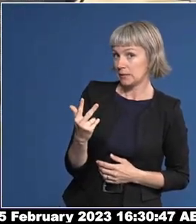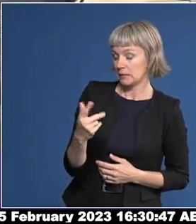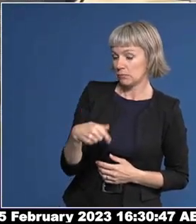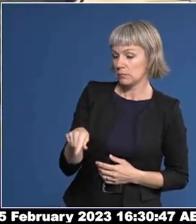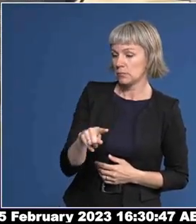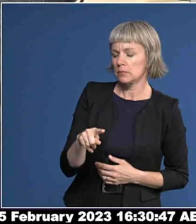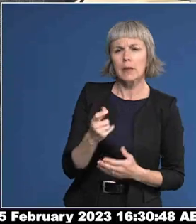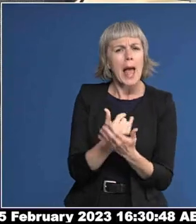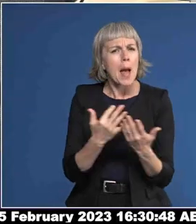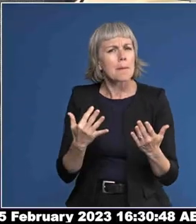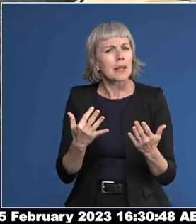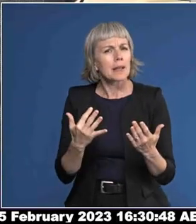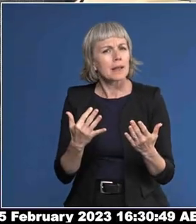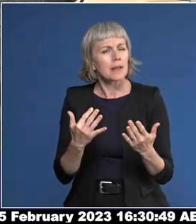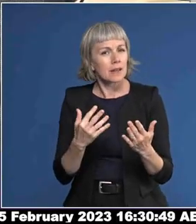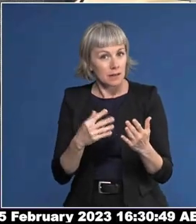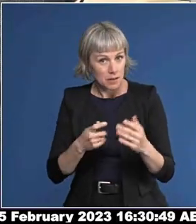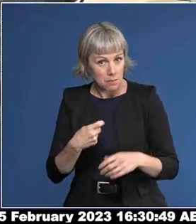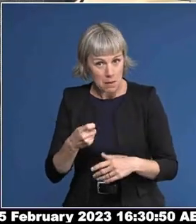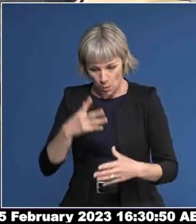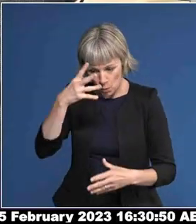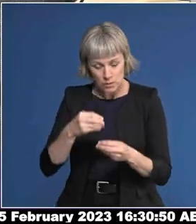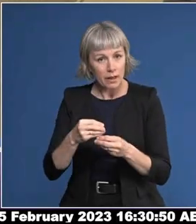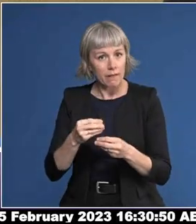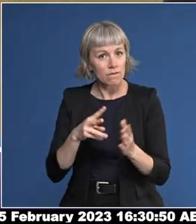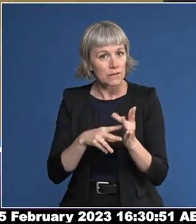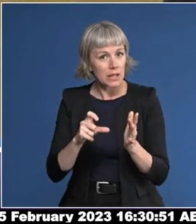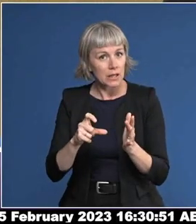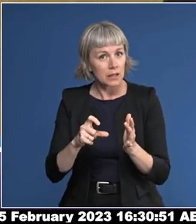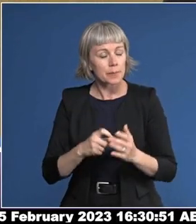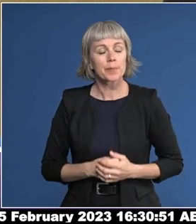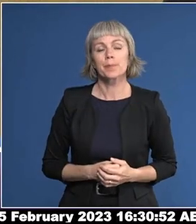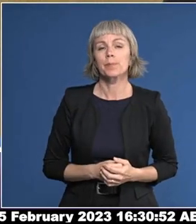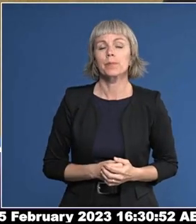What proportion is that? MR HARPER: From a percentage perspective, it would be less than